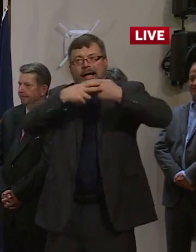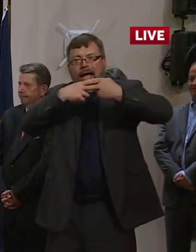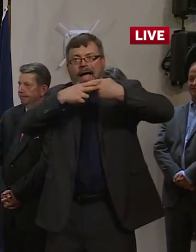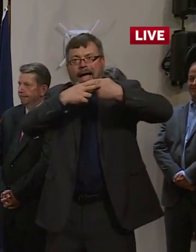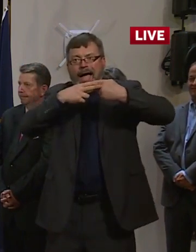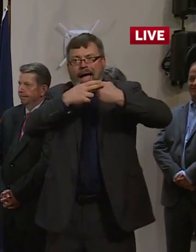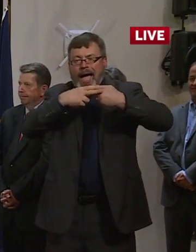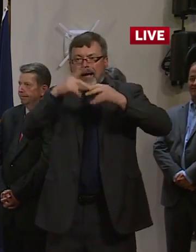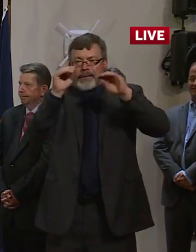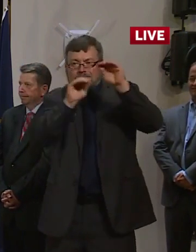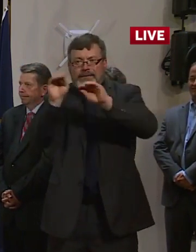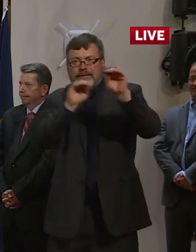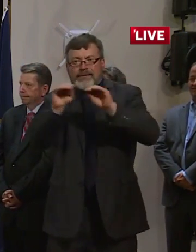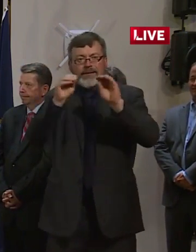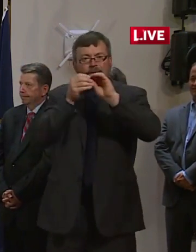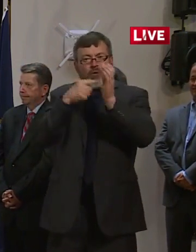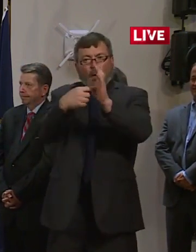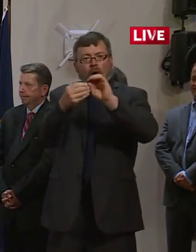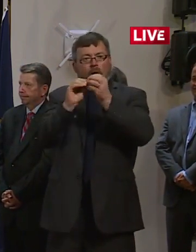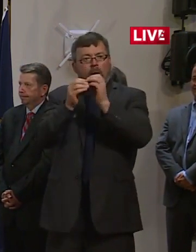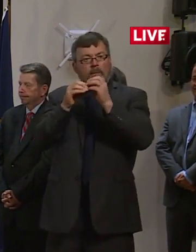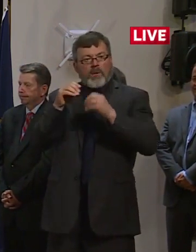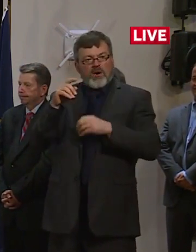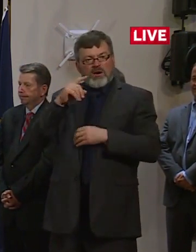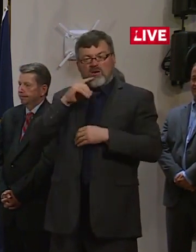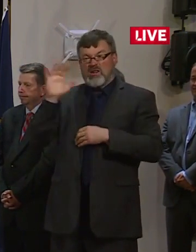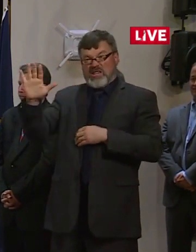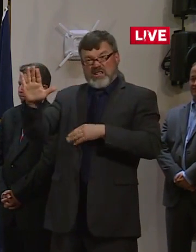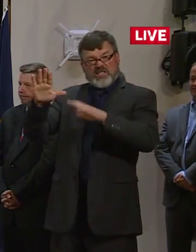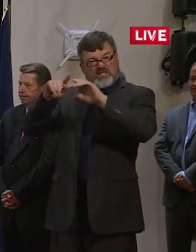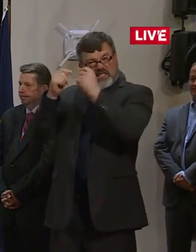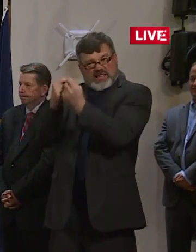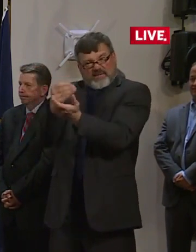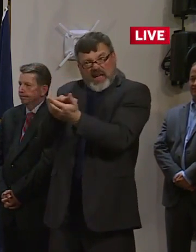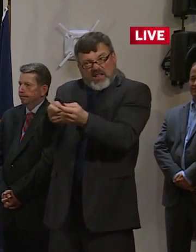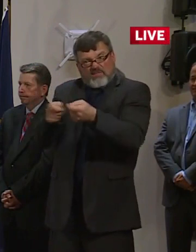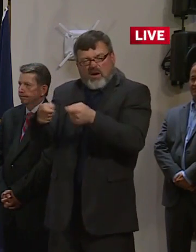EXPECTING TO DEVELOP MODELING FOR A GLOBAL PANDEMIC.